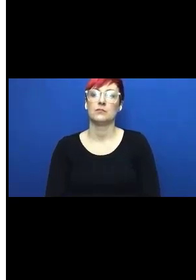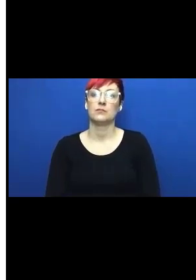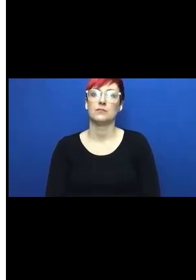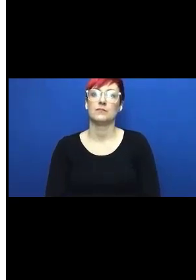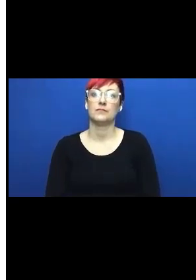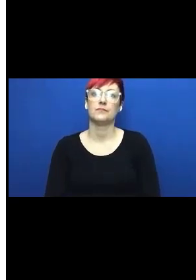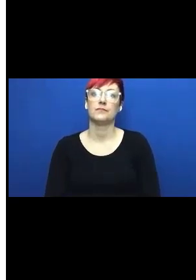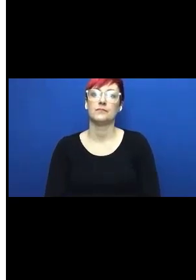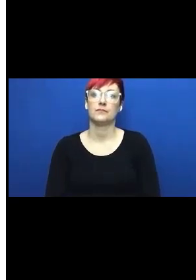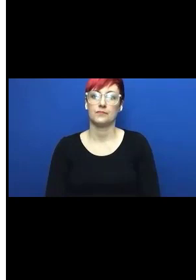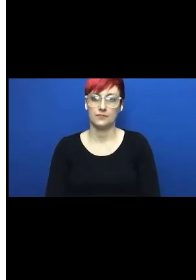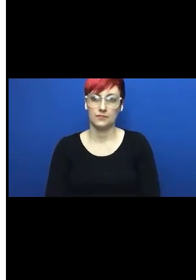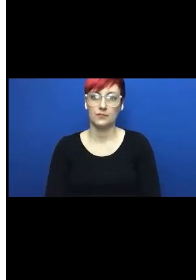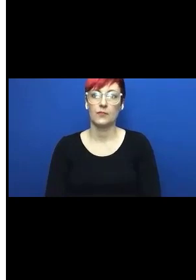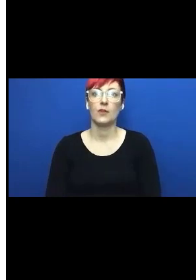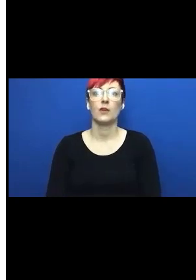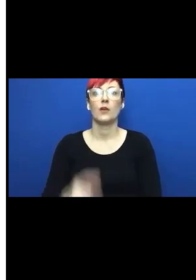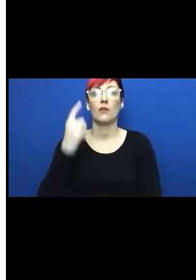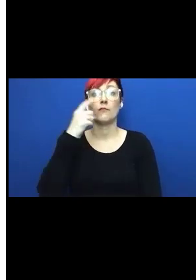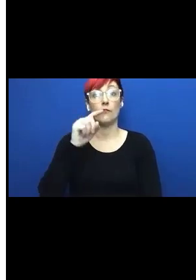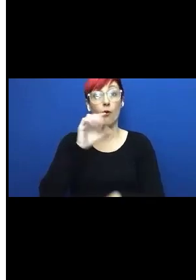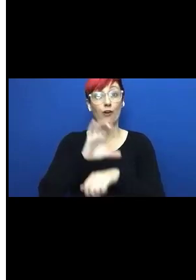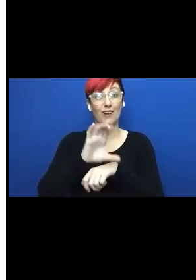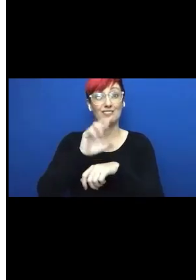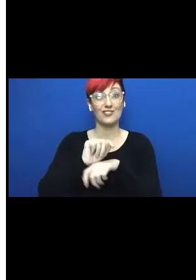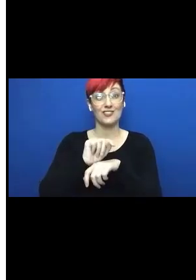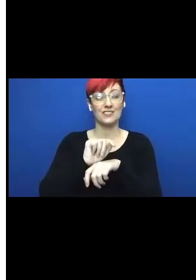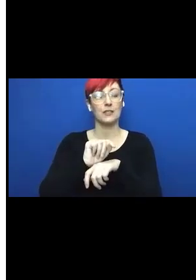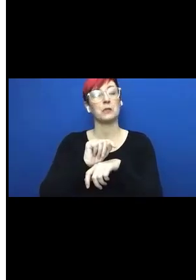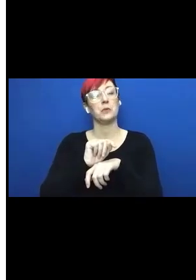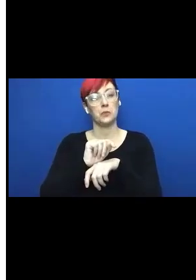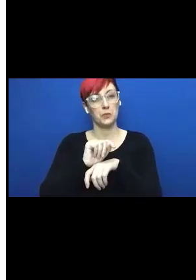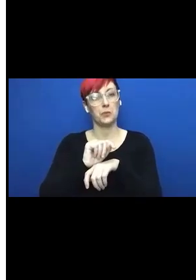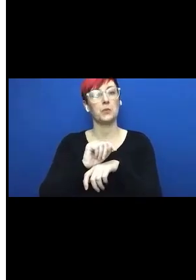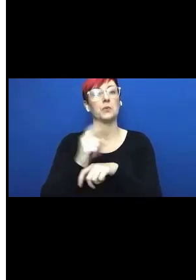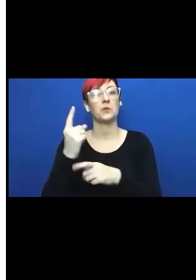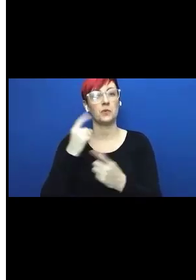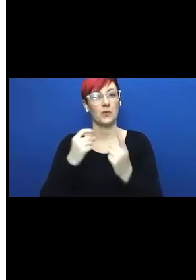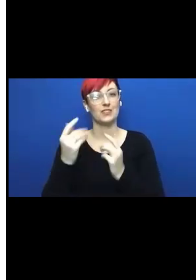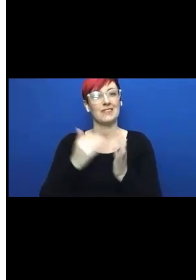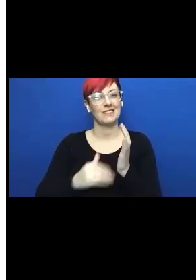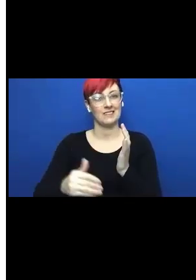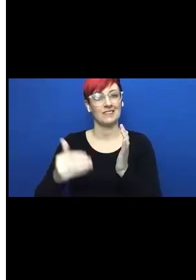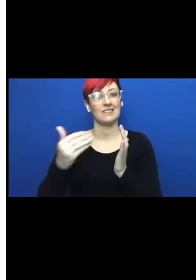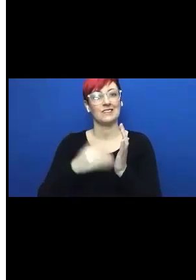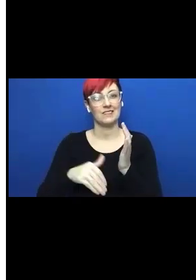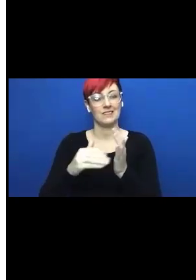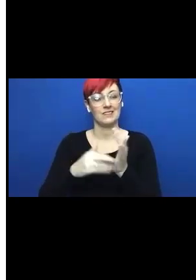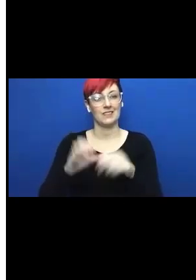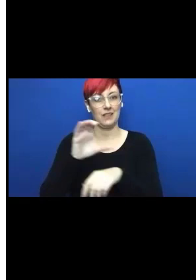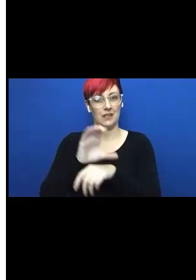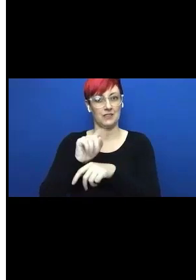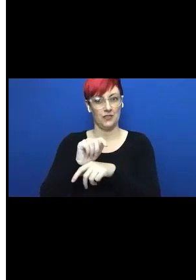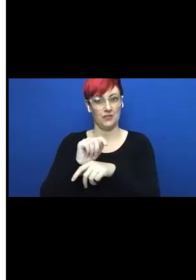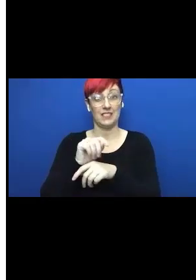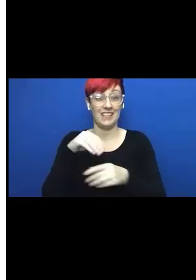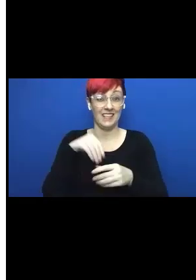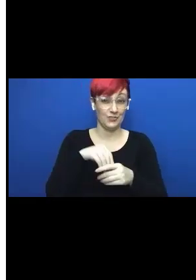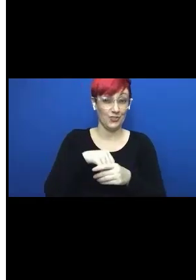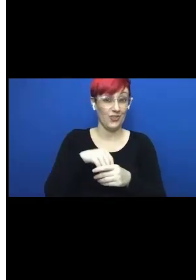For consulting, which has been a question that has come up several times, even internally to be quite honest with you,